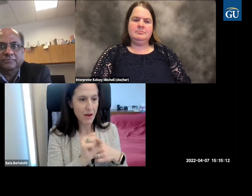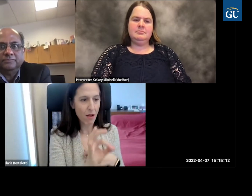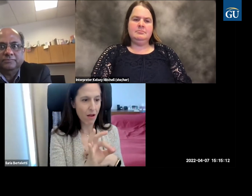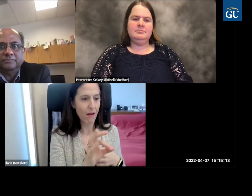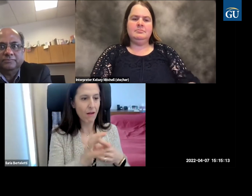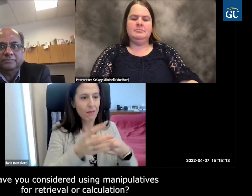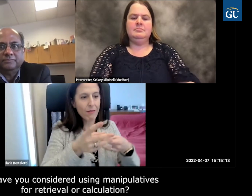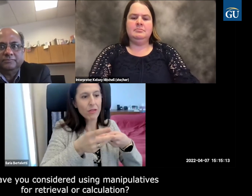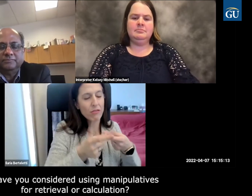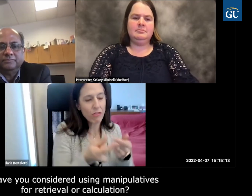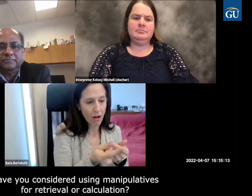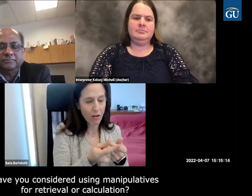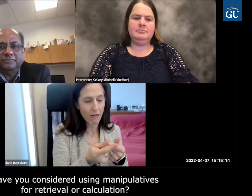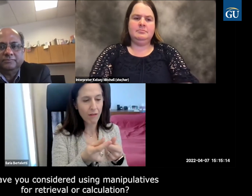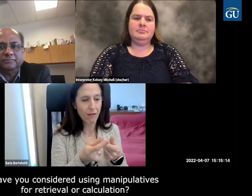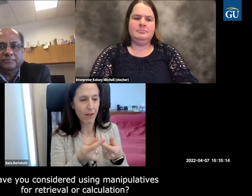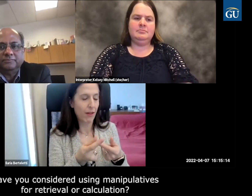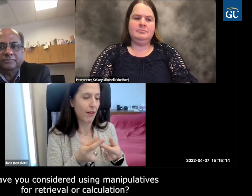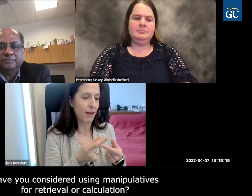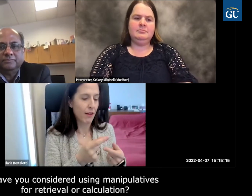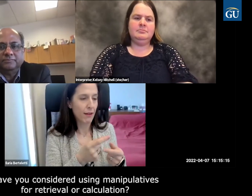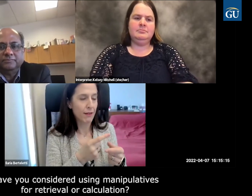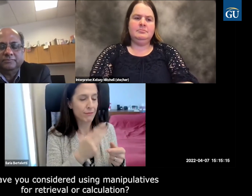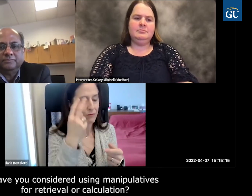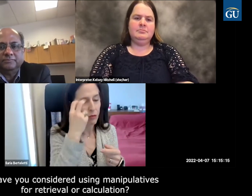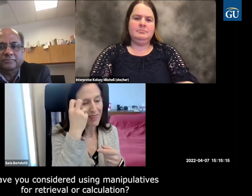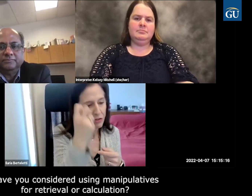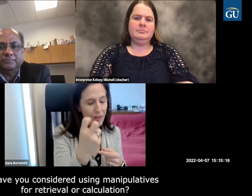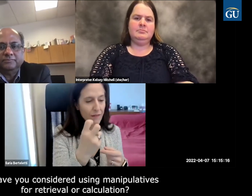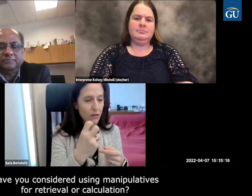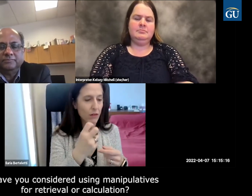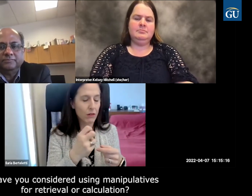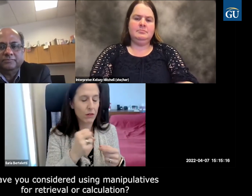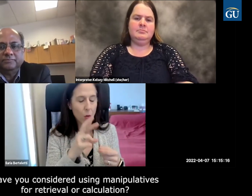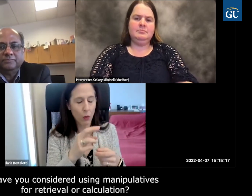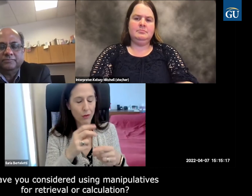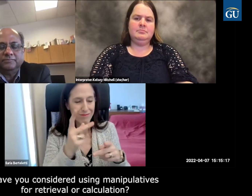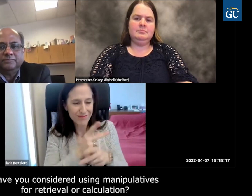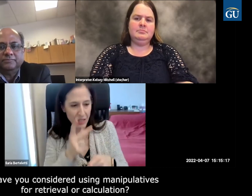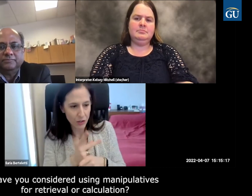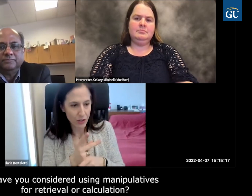um have you considered using